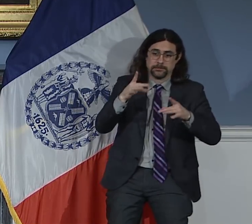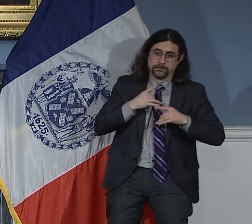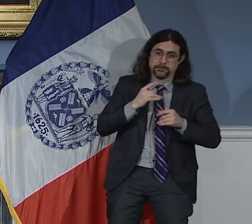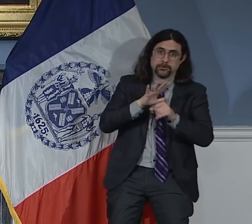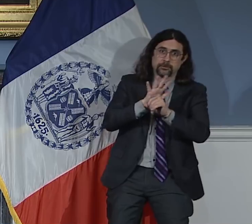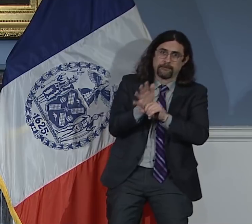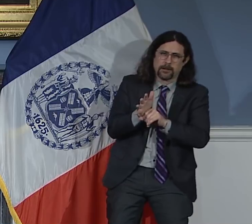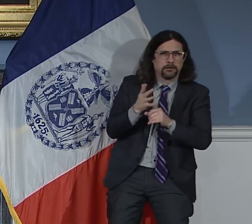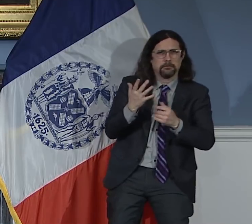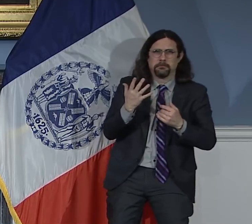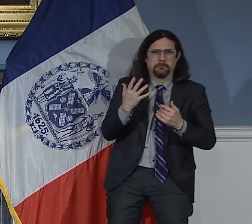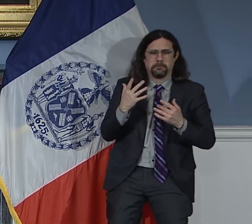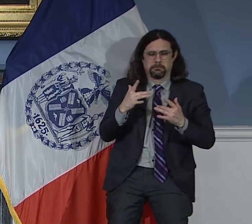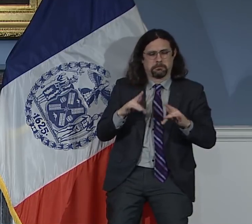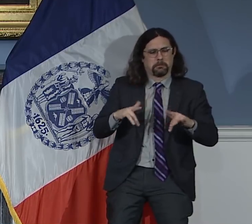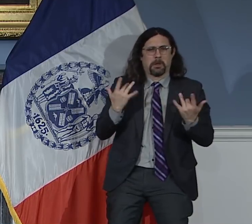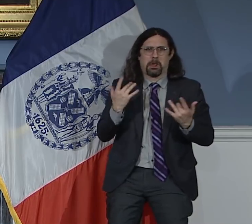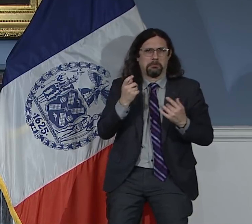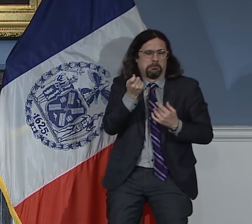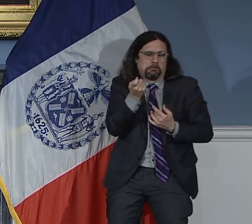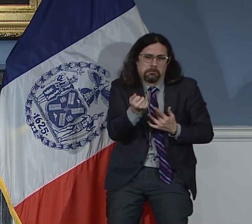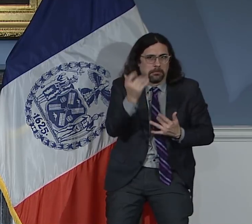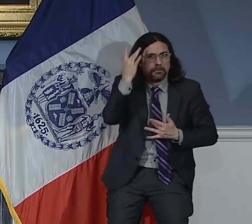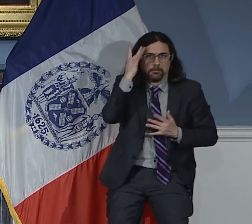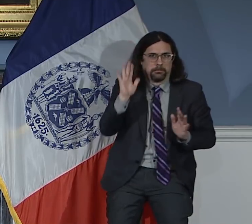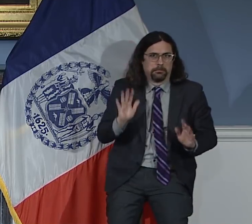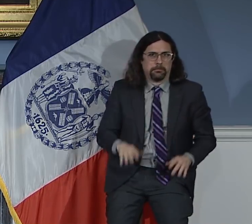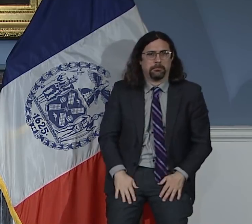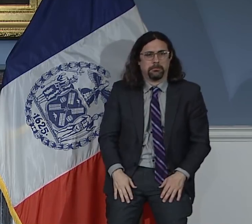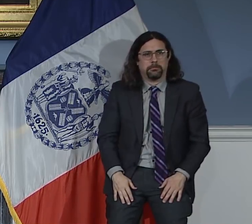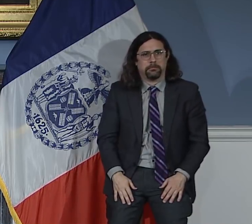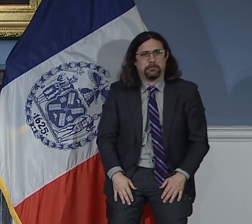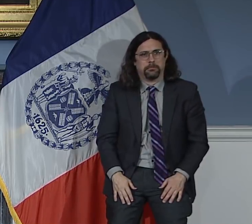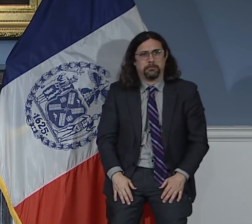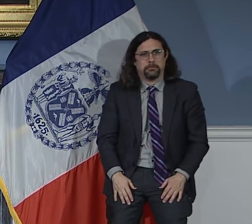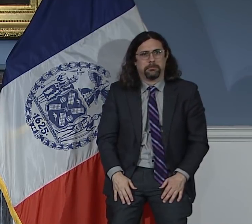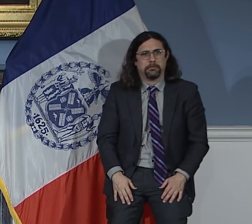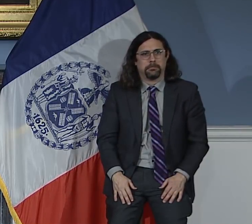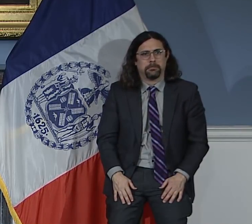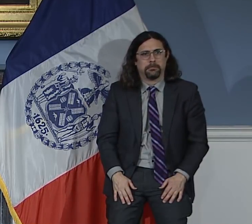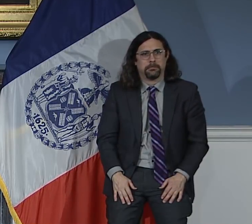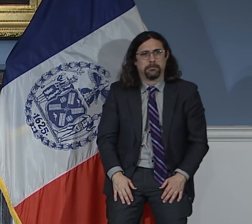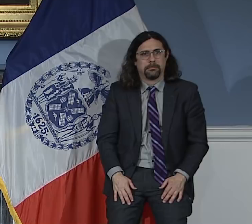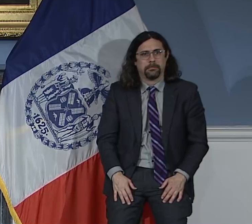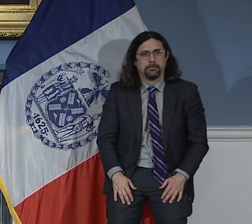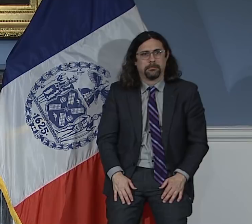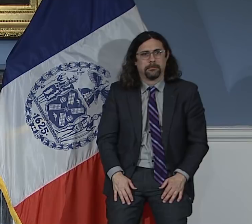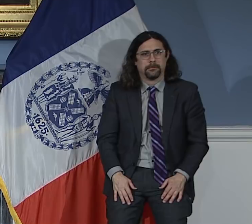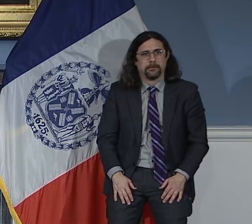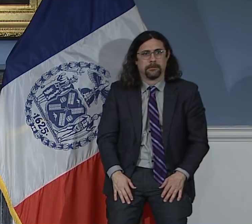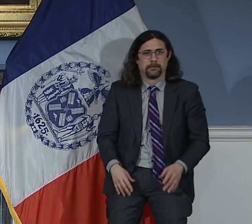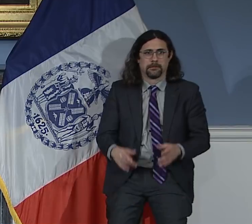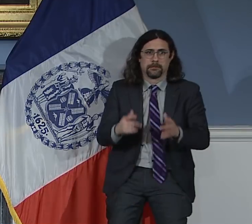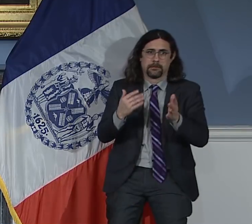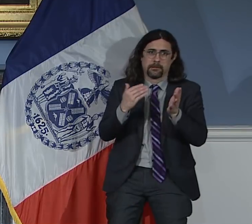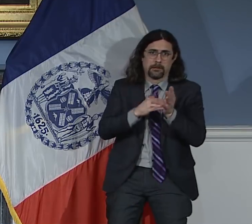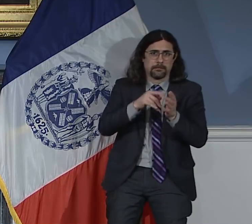THEM. AGAIN, IF YOU ARE YOUNGER THAN 50 AND YOU DON'T